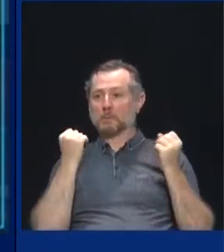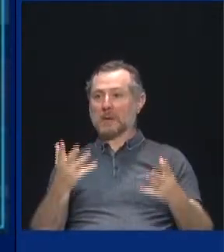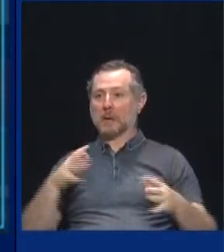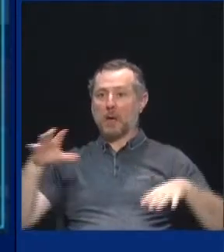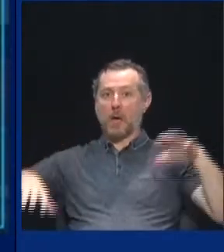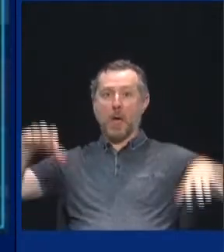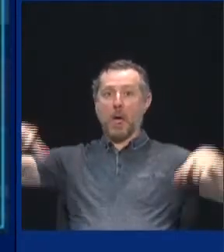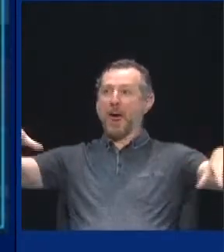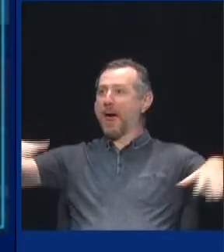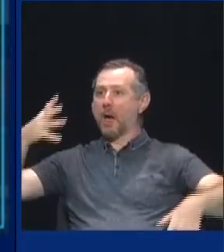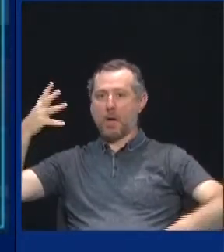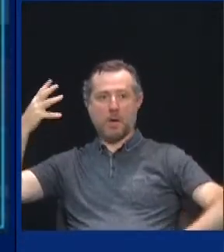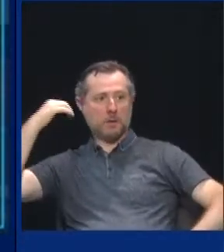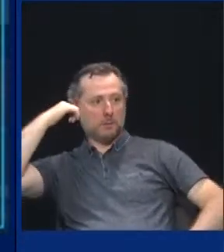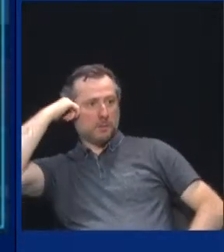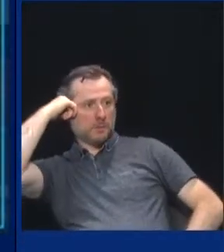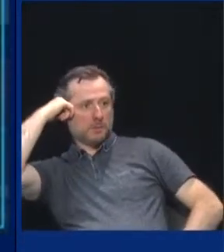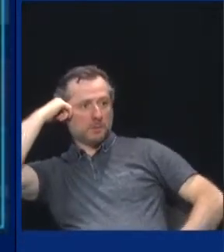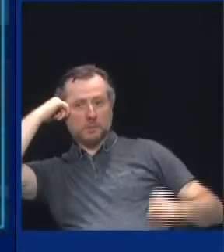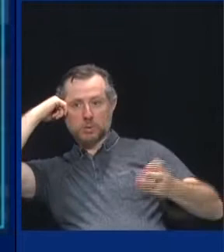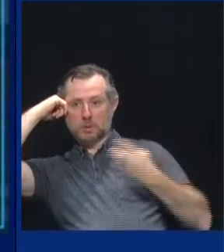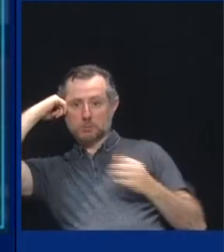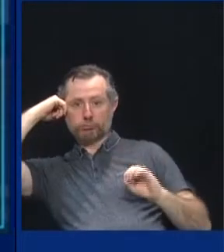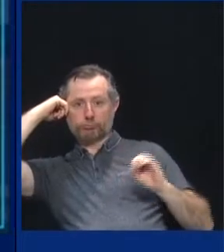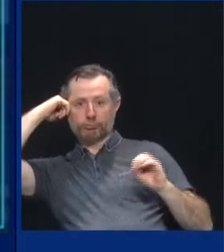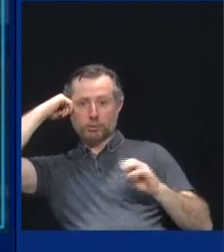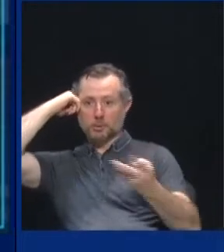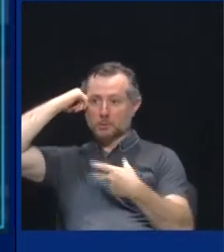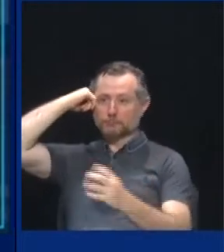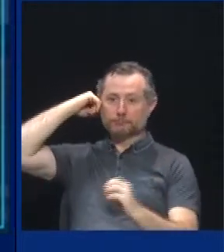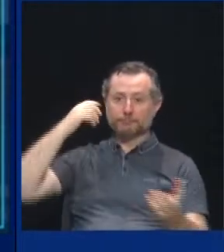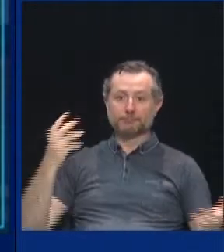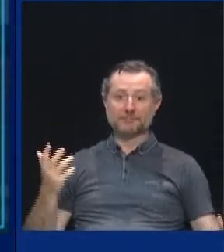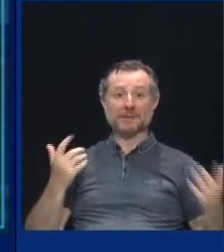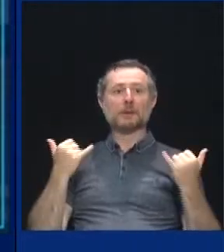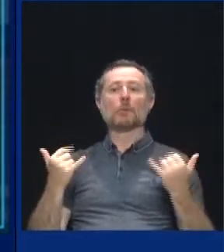BECAUSE THERE IS NO DEMAND FOR NUMBER OF PLACES THAT WE HAVE